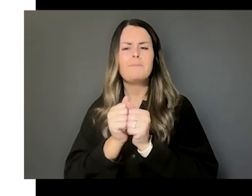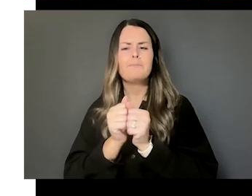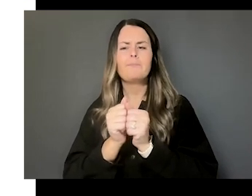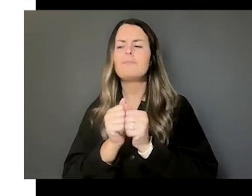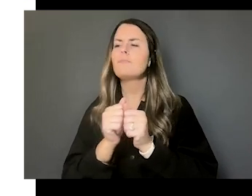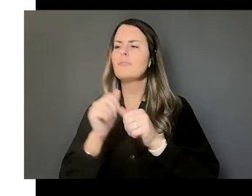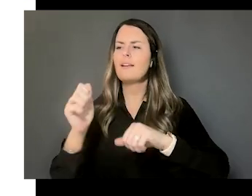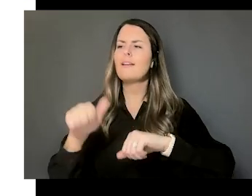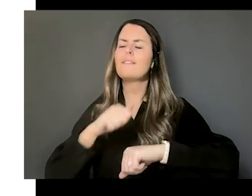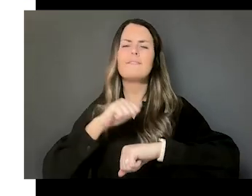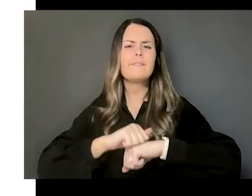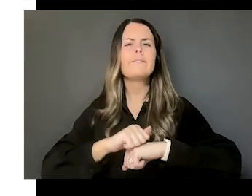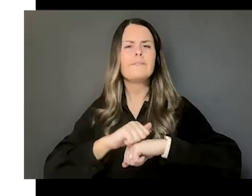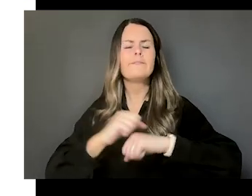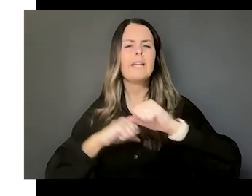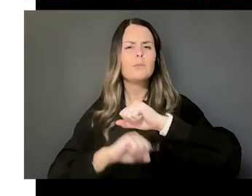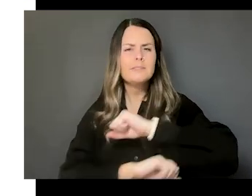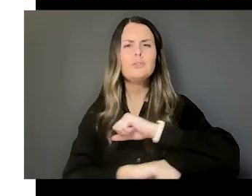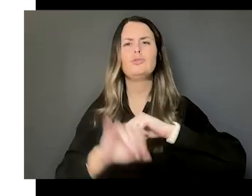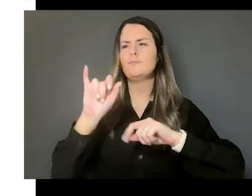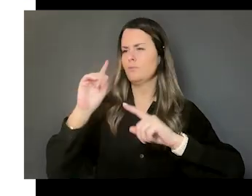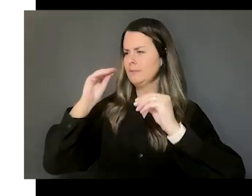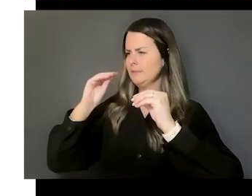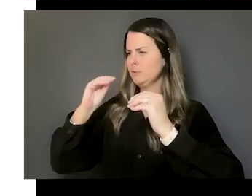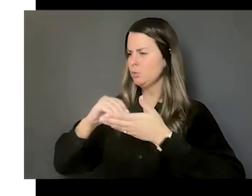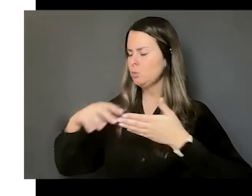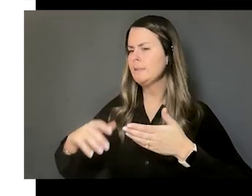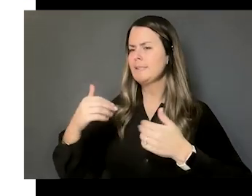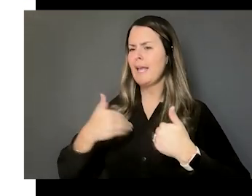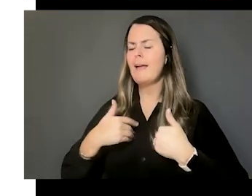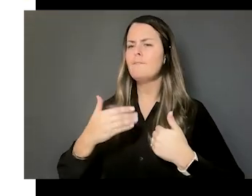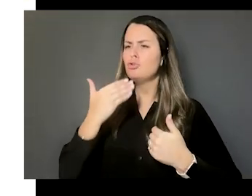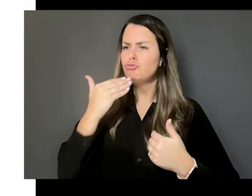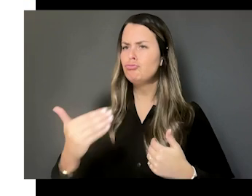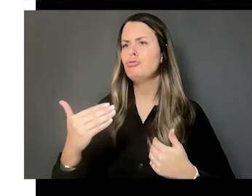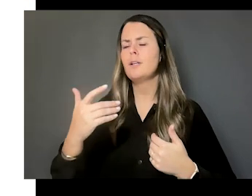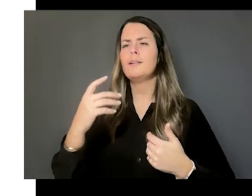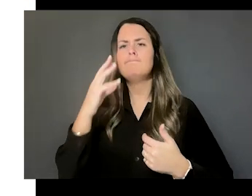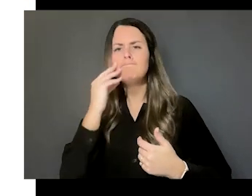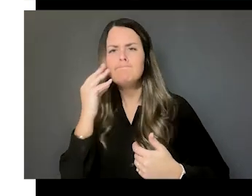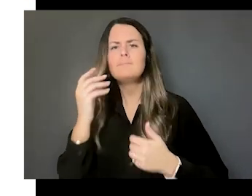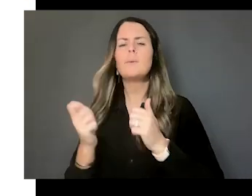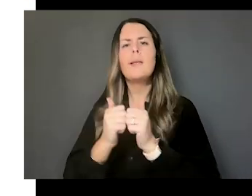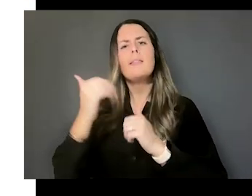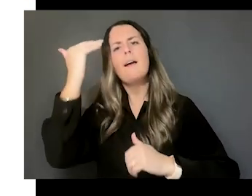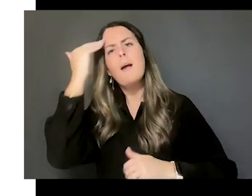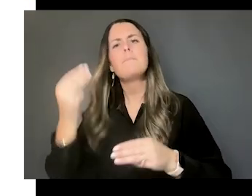knowledge, along with an understanding of how that mathematical trajectory plays out.